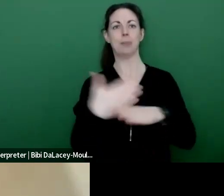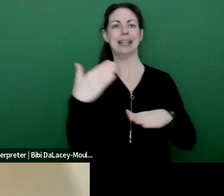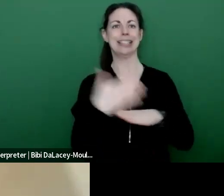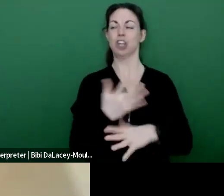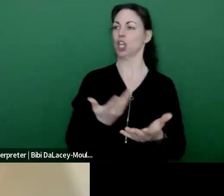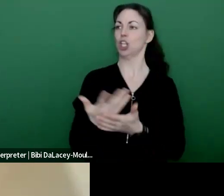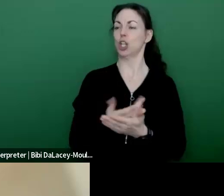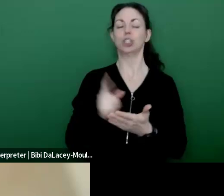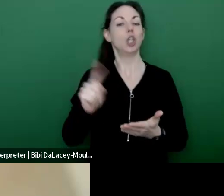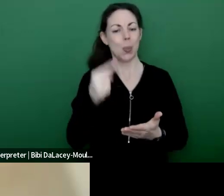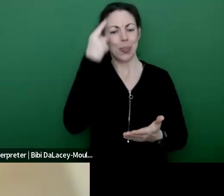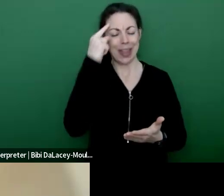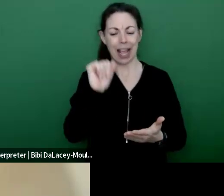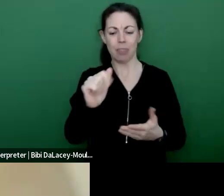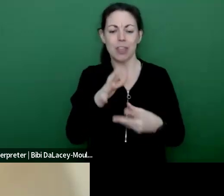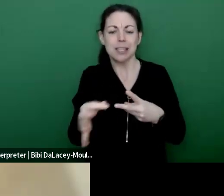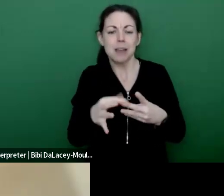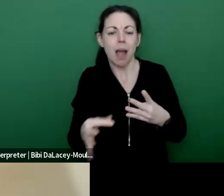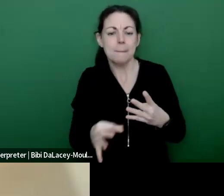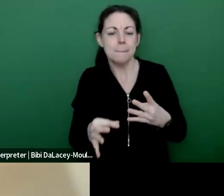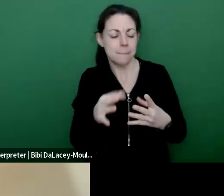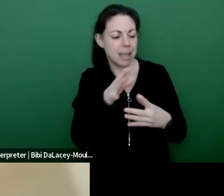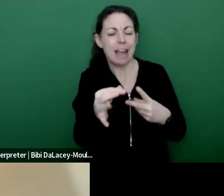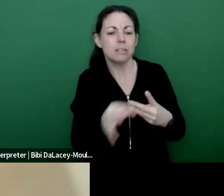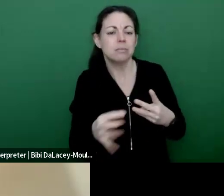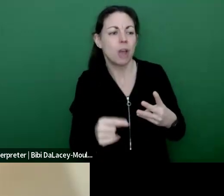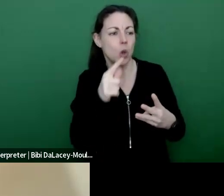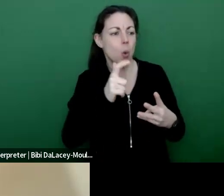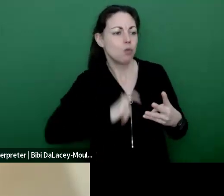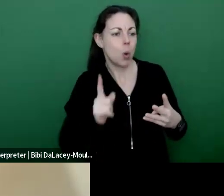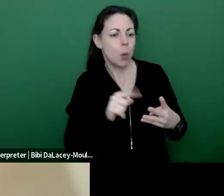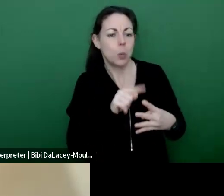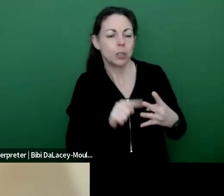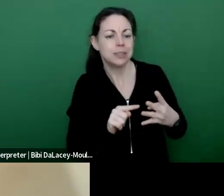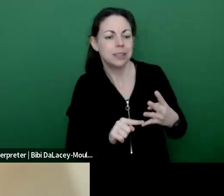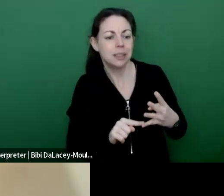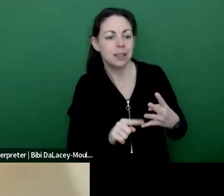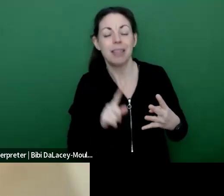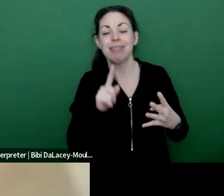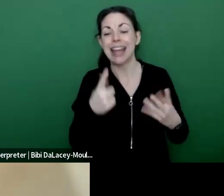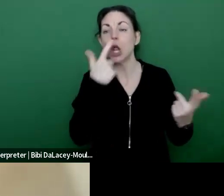then start thinking about the types of roles, because different businesses call it different things. And actually,